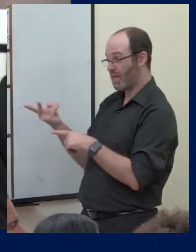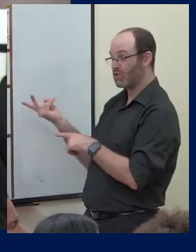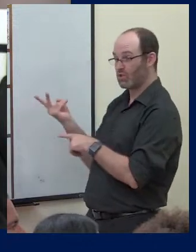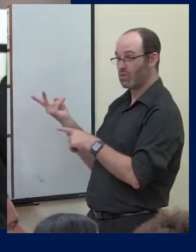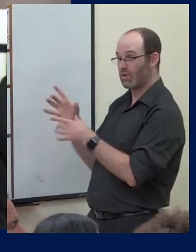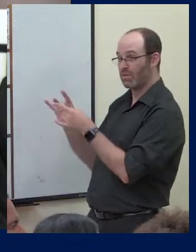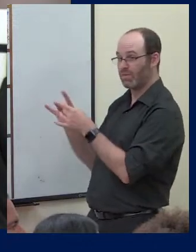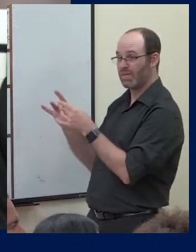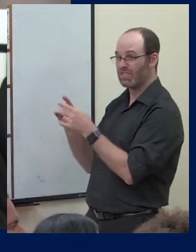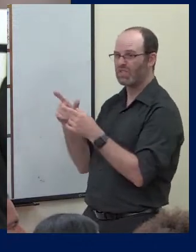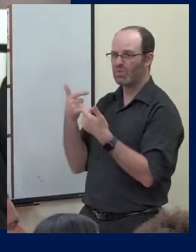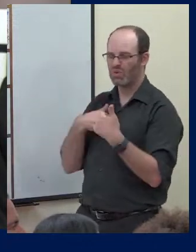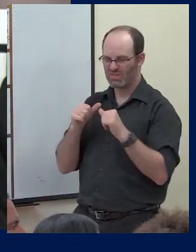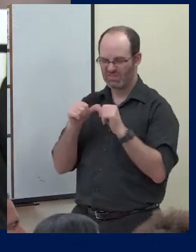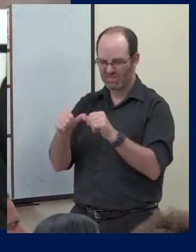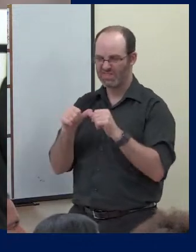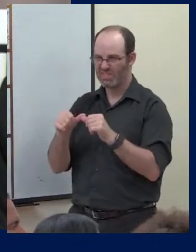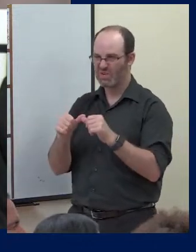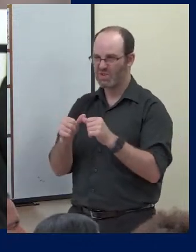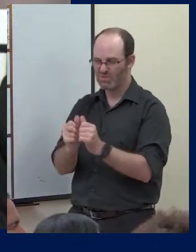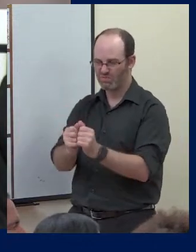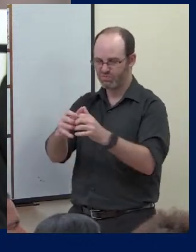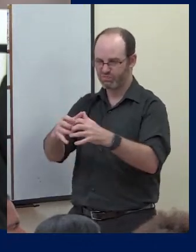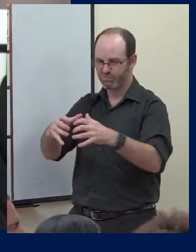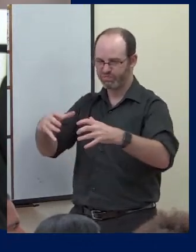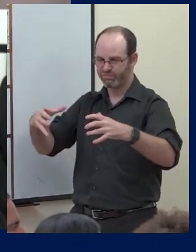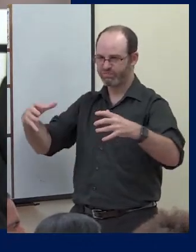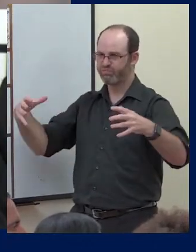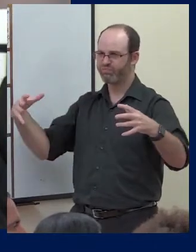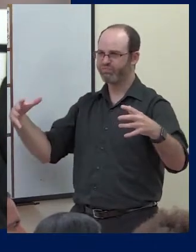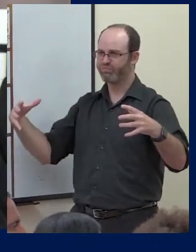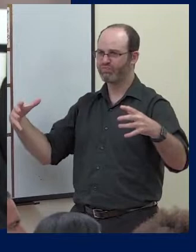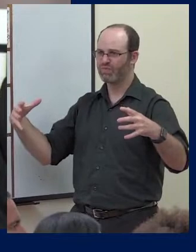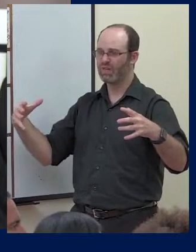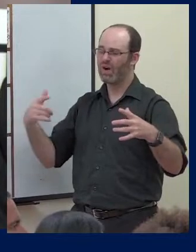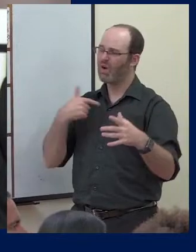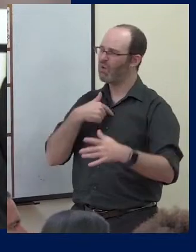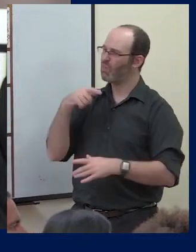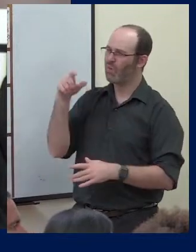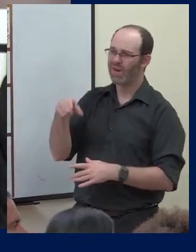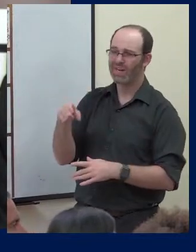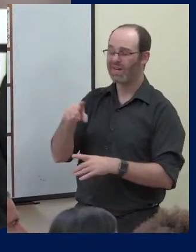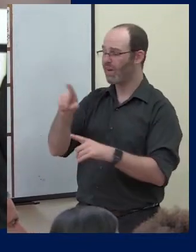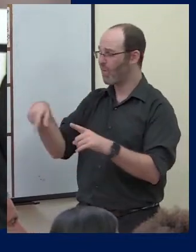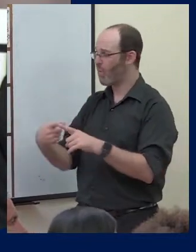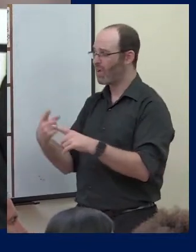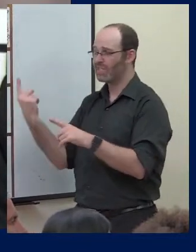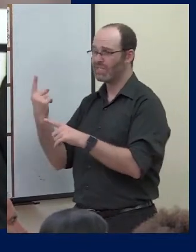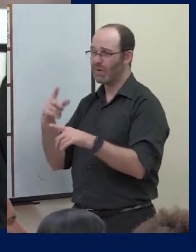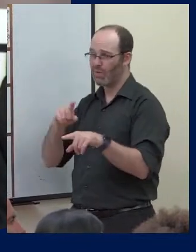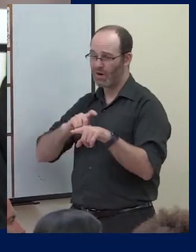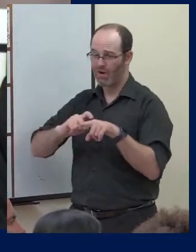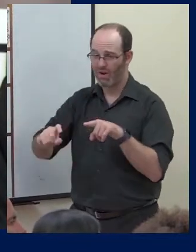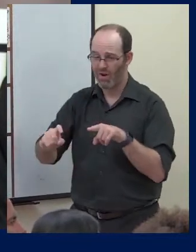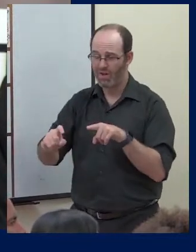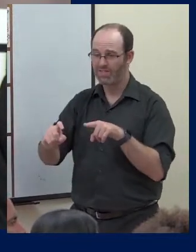continuing to build out the continuum. We really needed to be the case when an individual because they have someone to respond in a